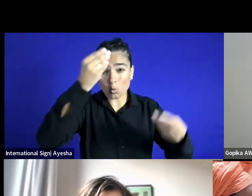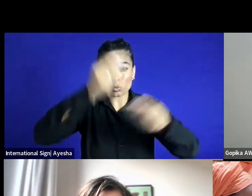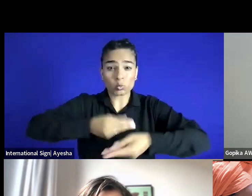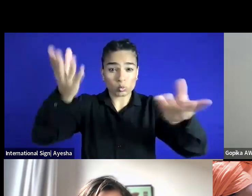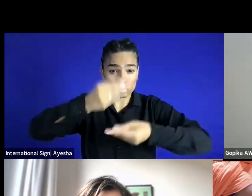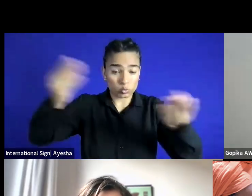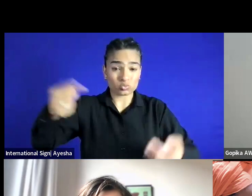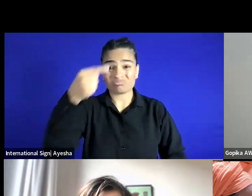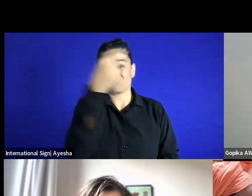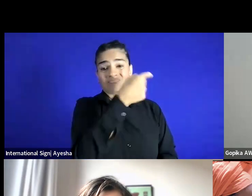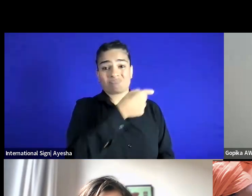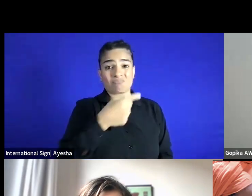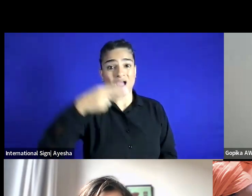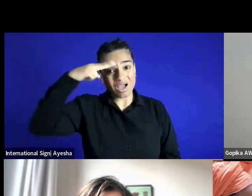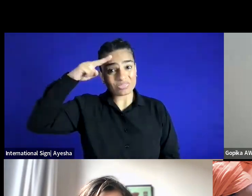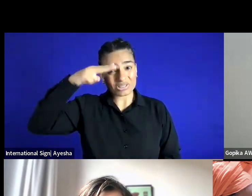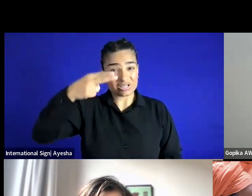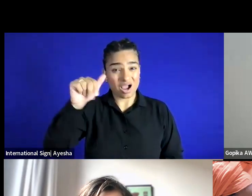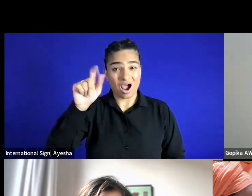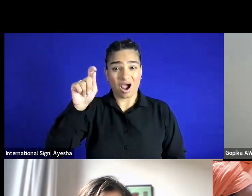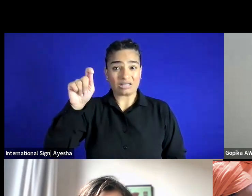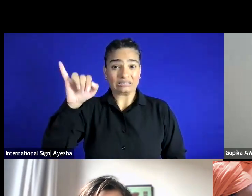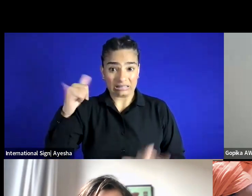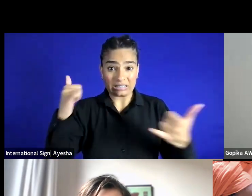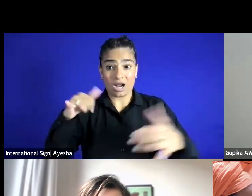We have been hearing from Haitian feminists that they're unable to attend.